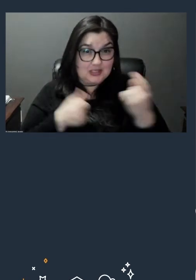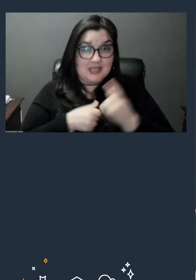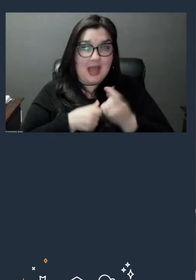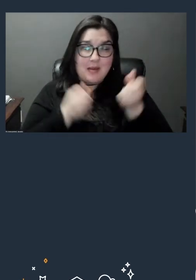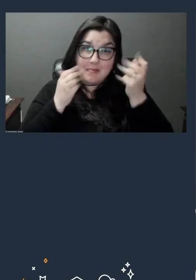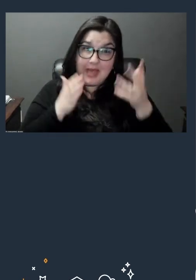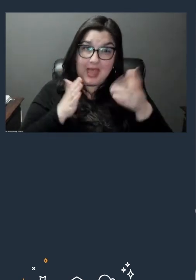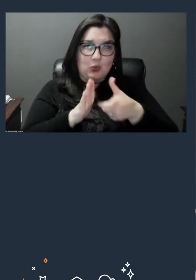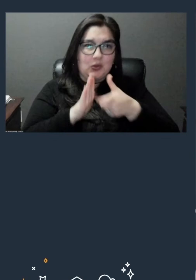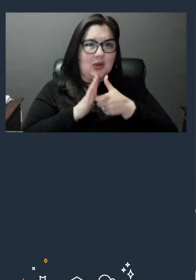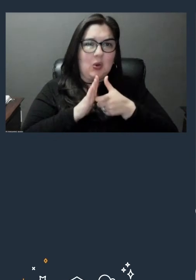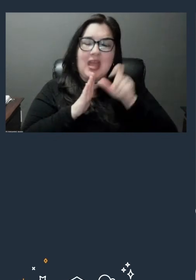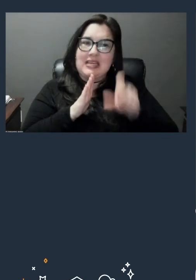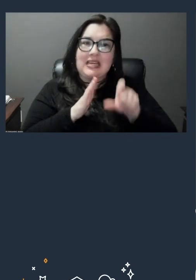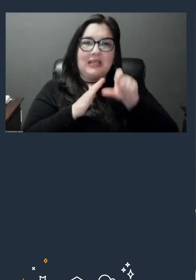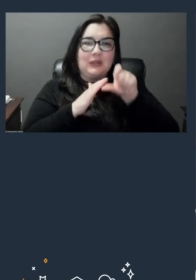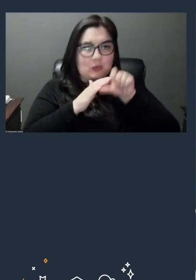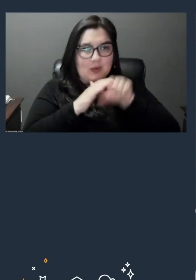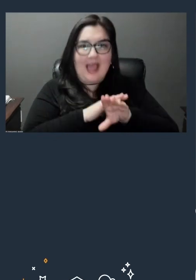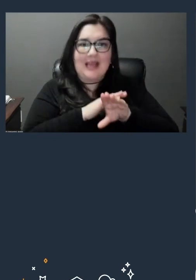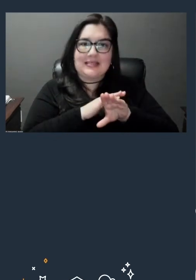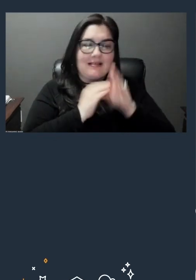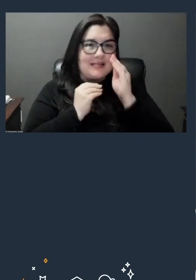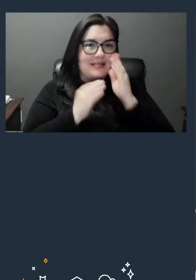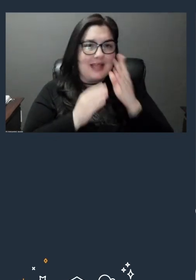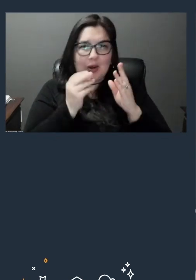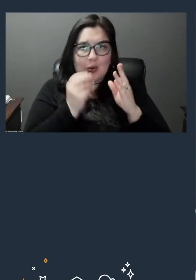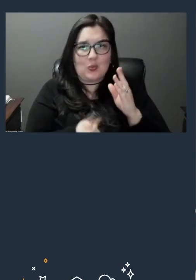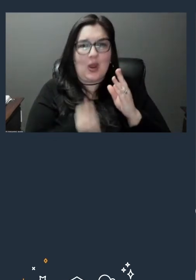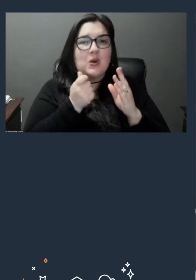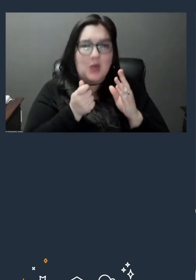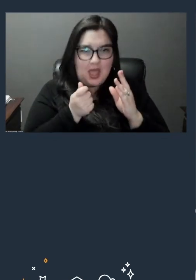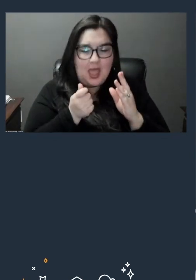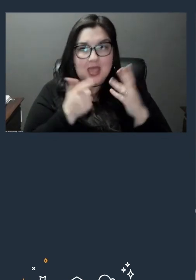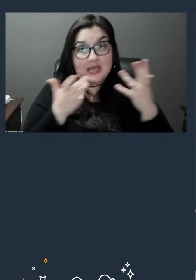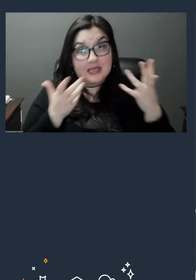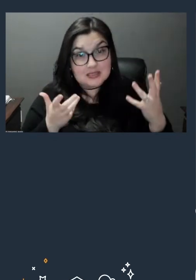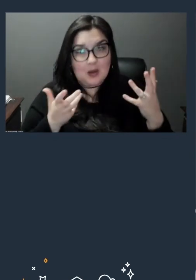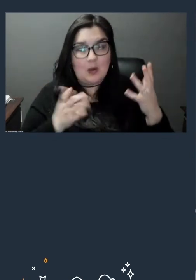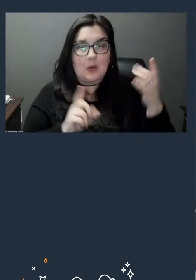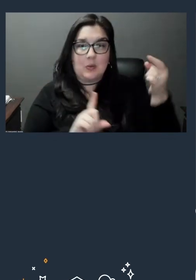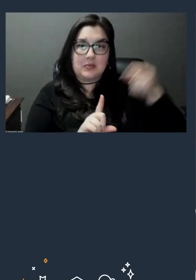right after the write. So because of that, with a launch of strong consistency